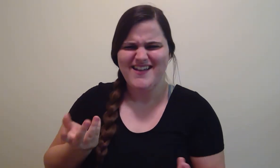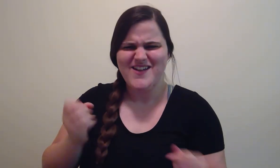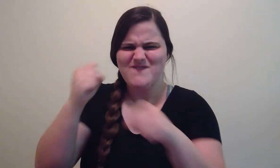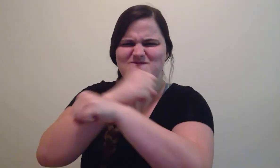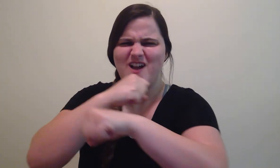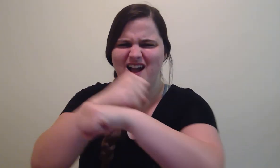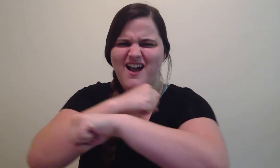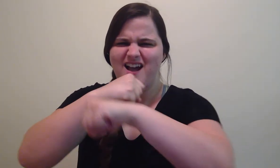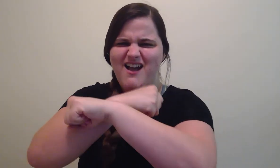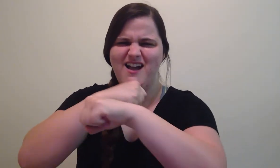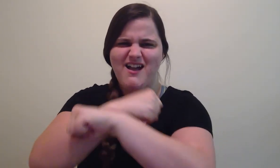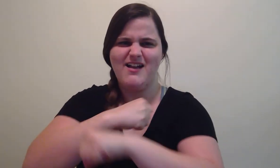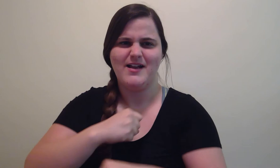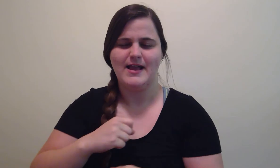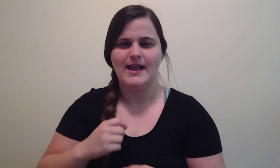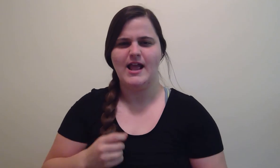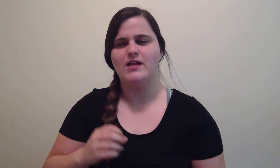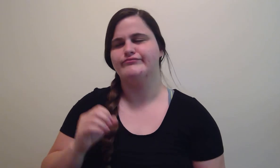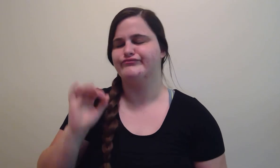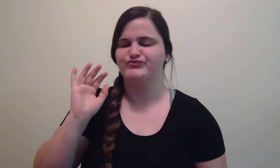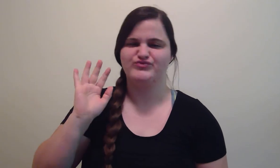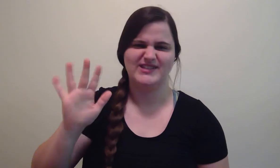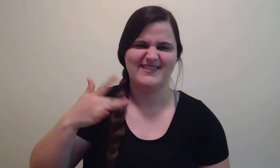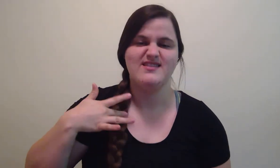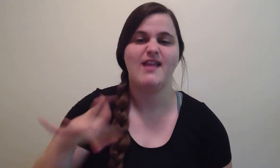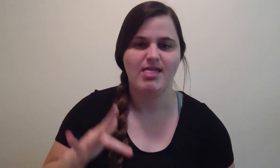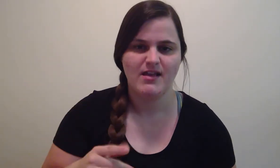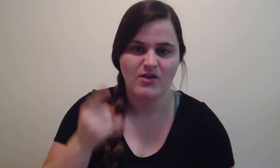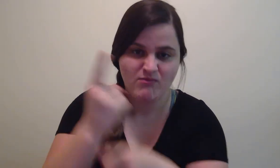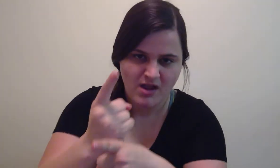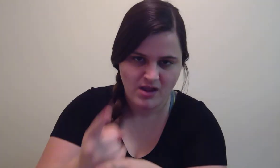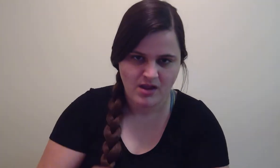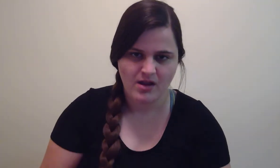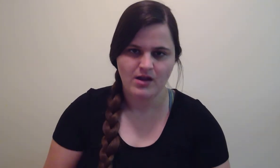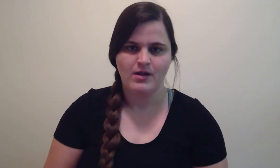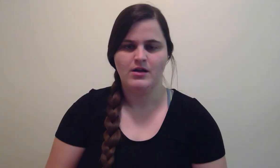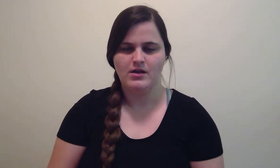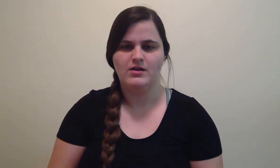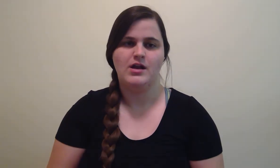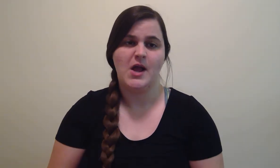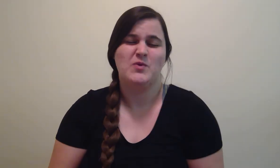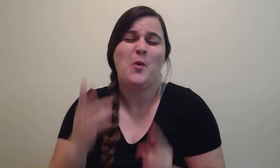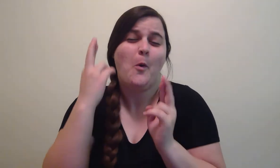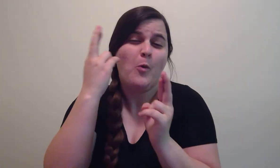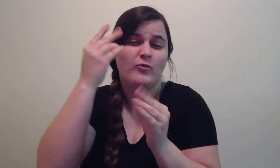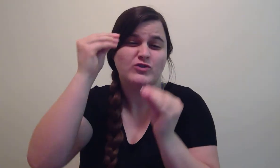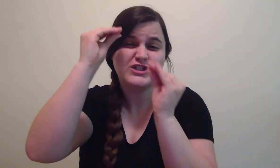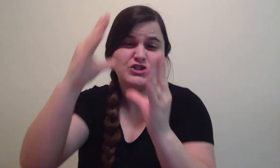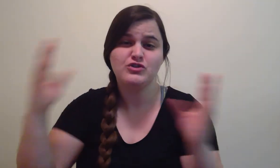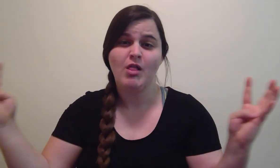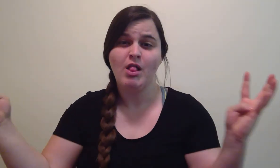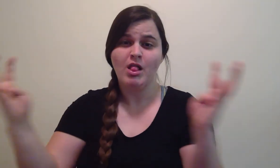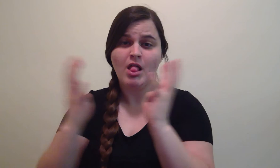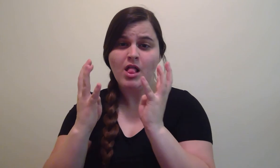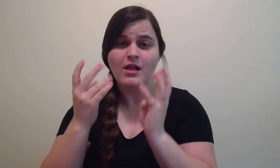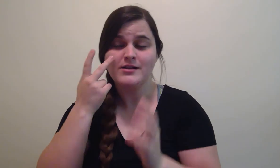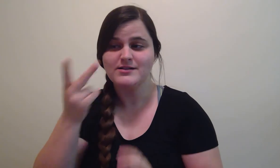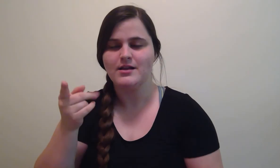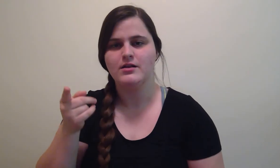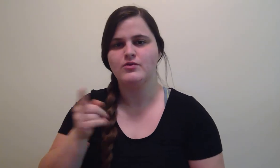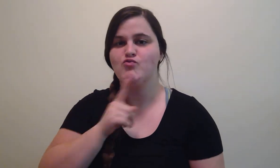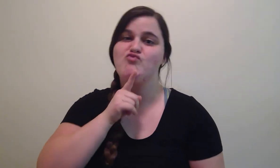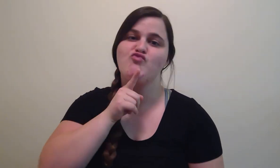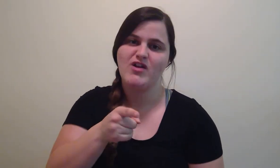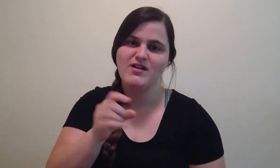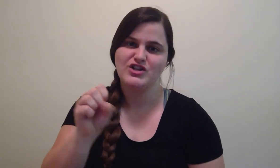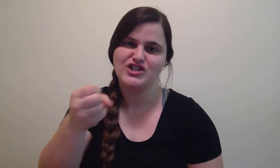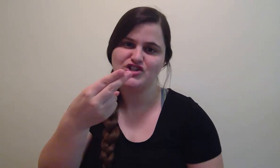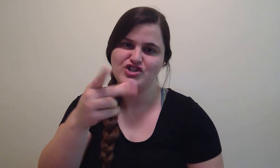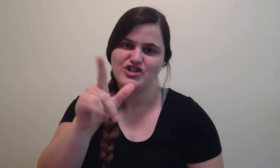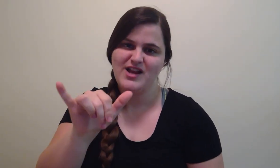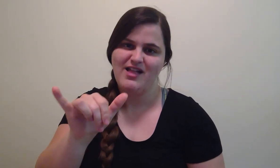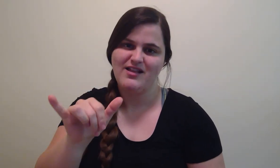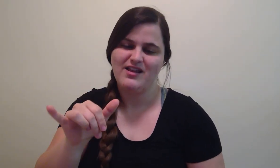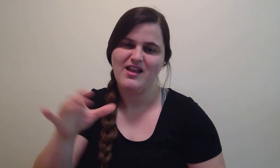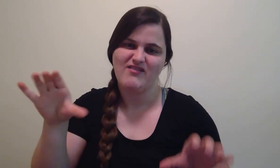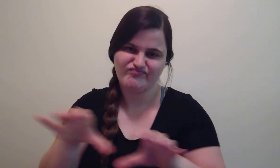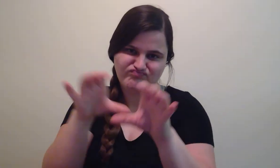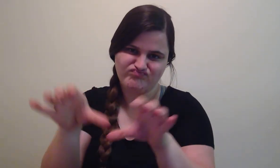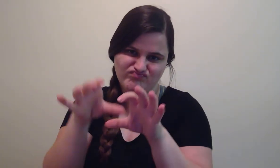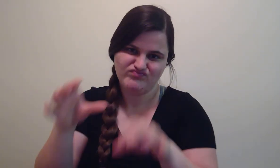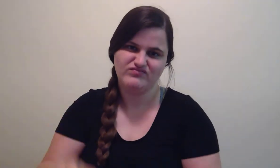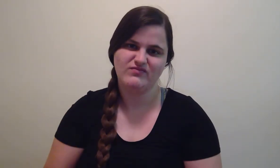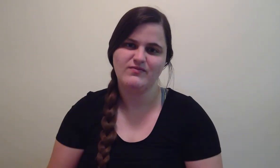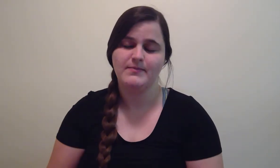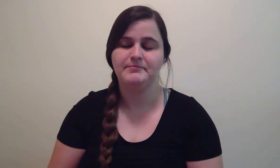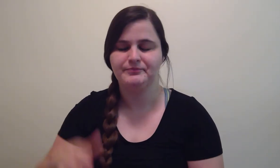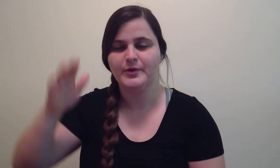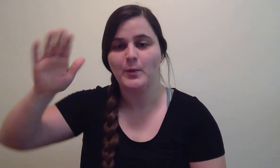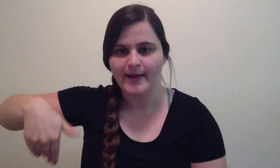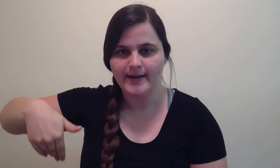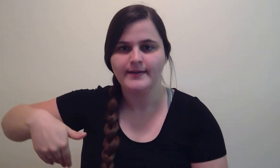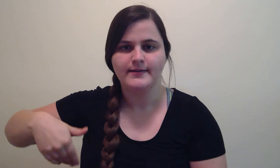How delicate. I was hoping for herds of teaches to appear so they could see the real Shelly in action,